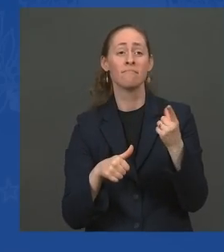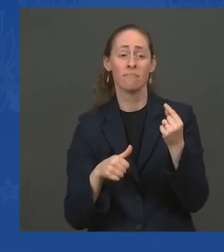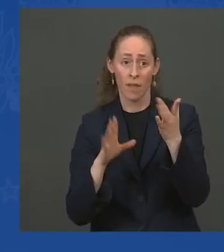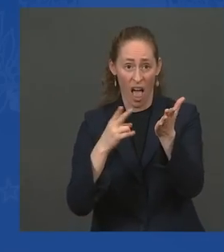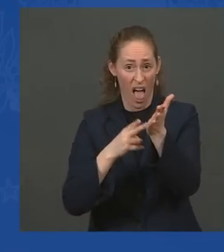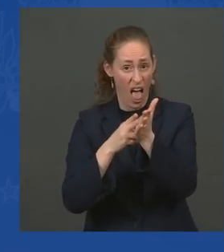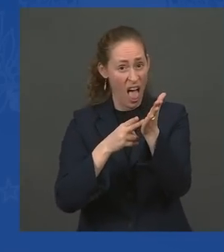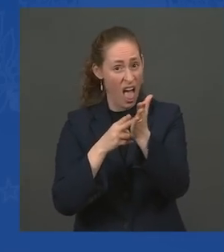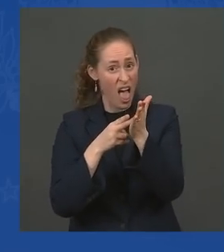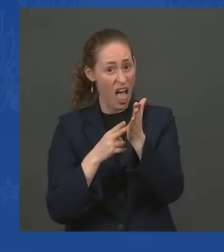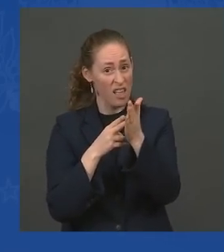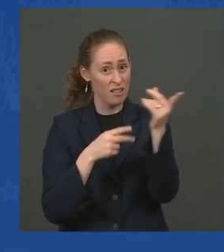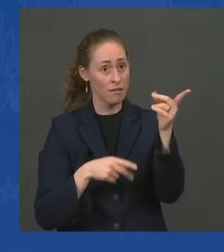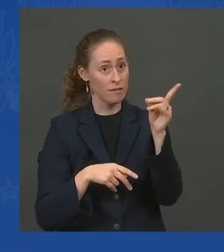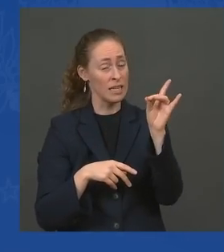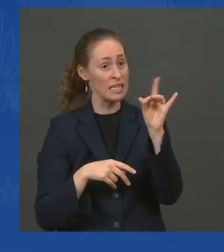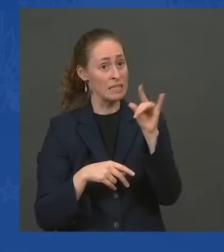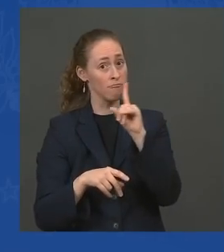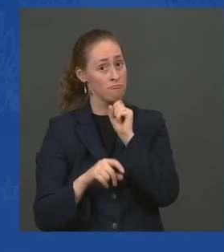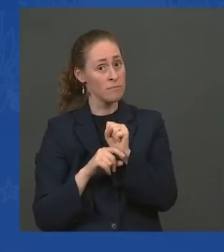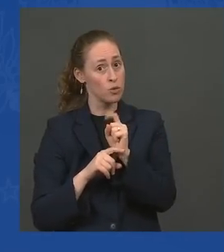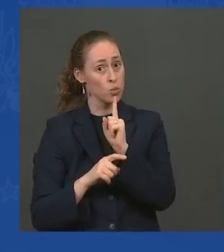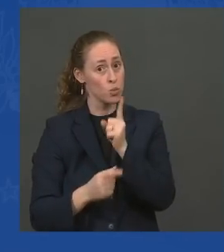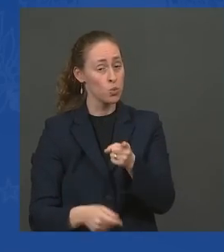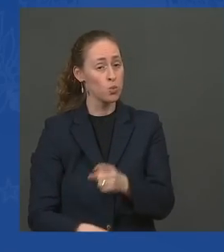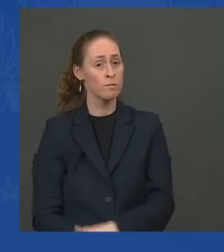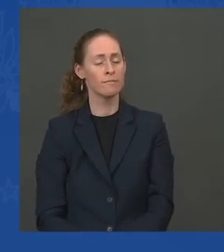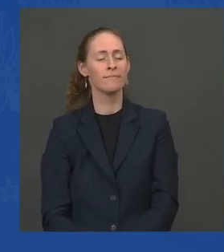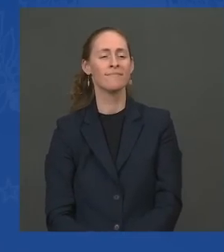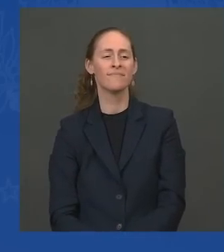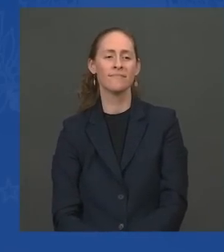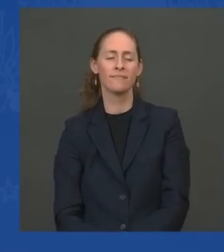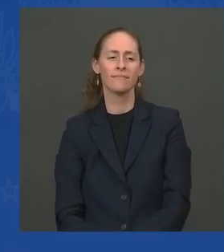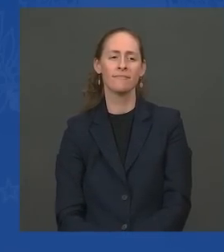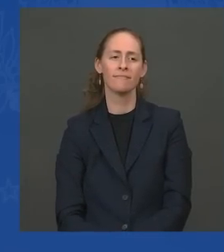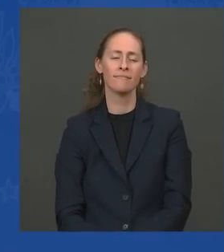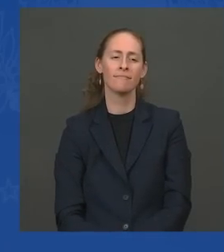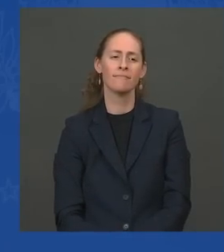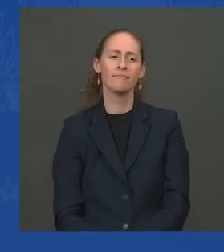my word as a Biden -- and said, "Can you define America for me?"